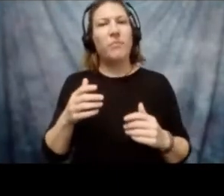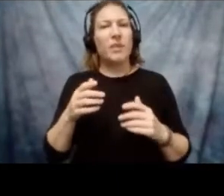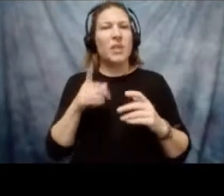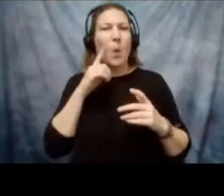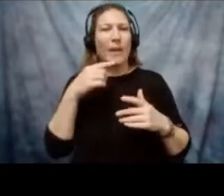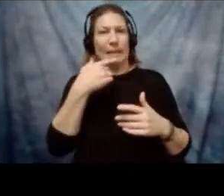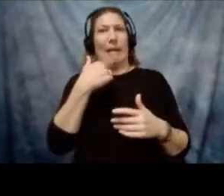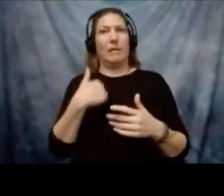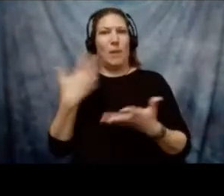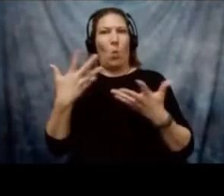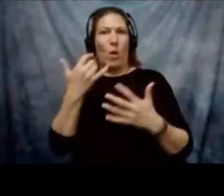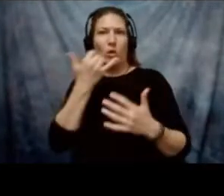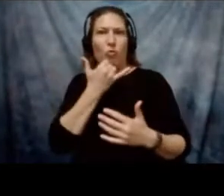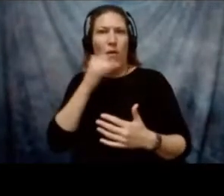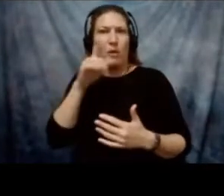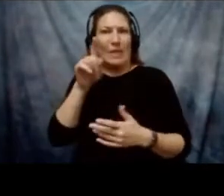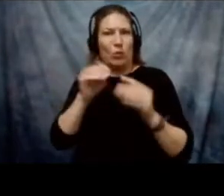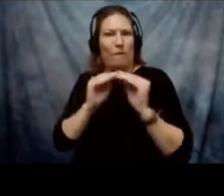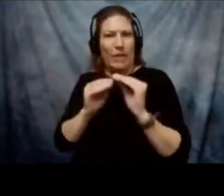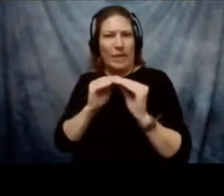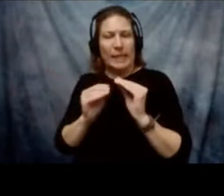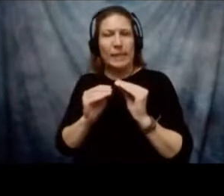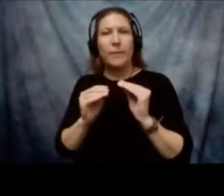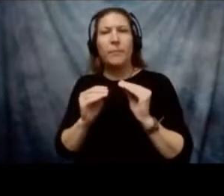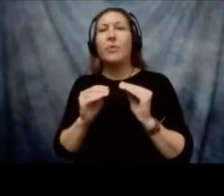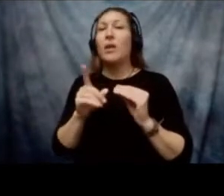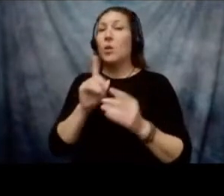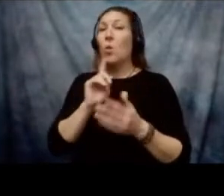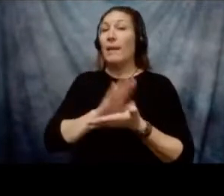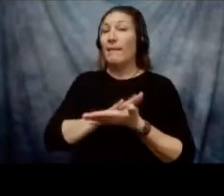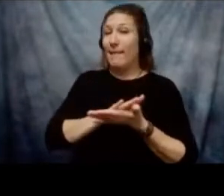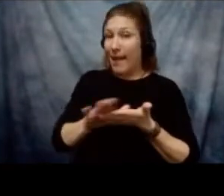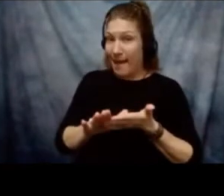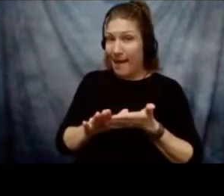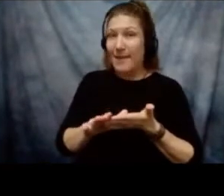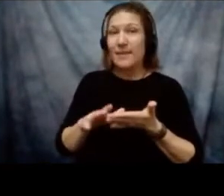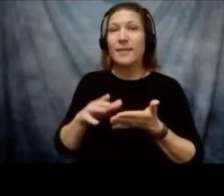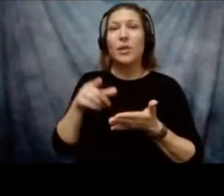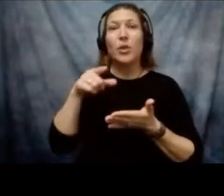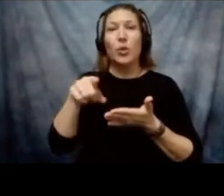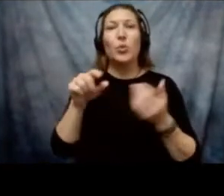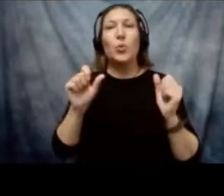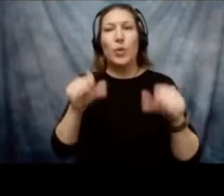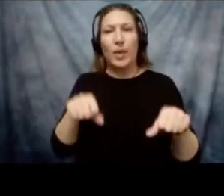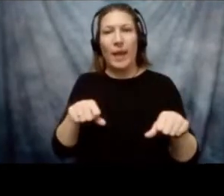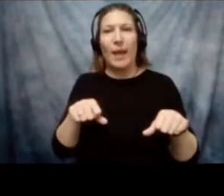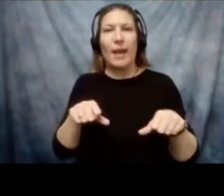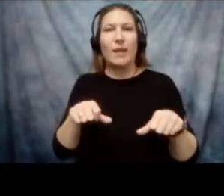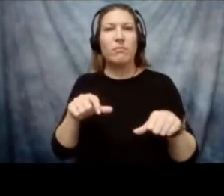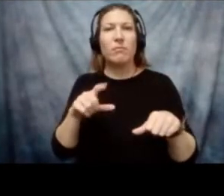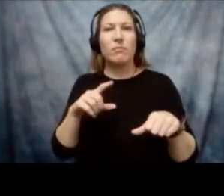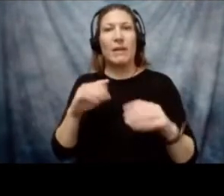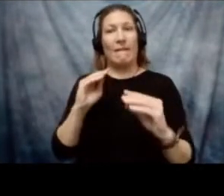checker one of the things that it can do is it can allow you to actually fix the the accessibility